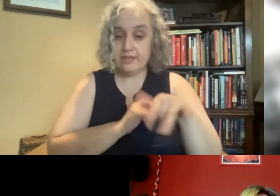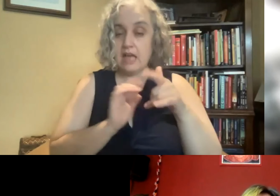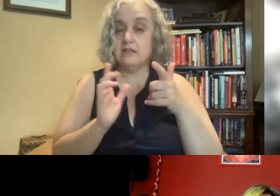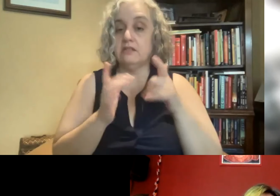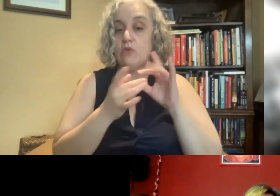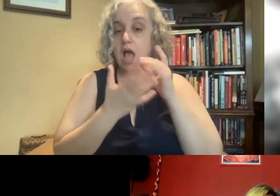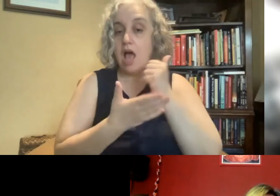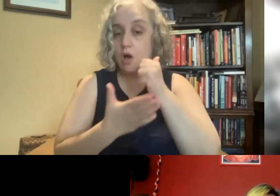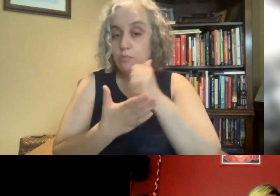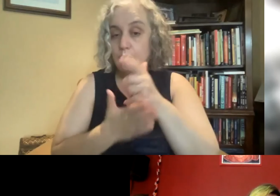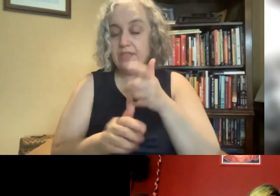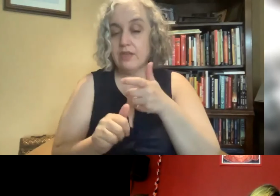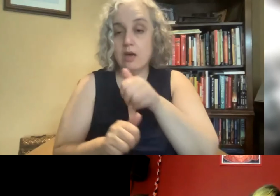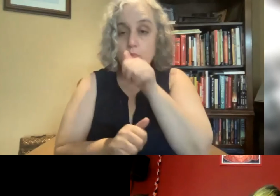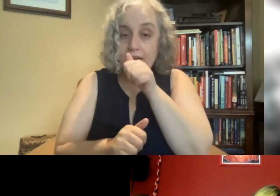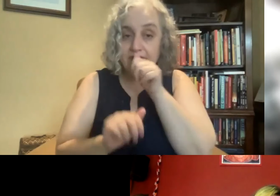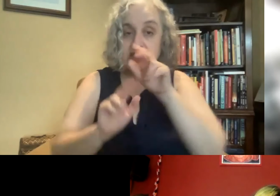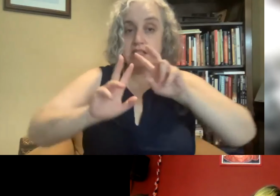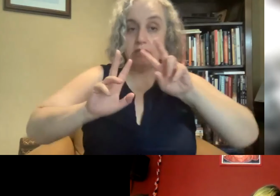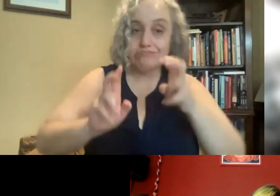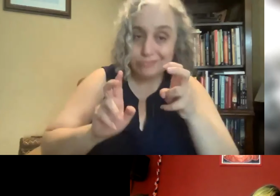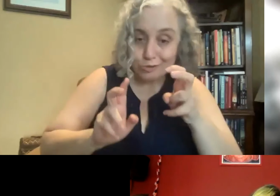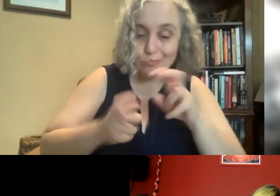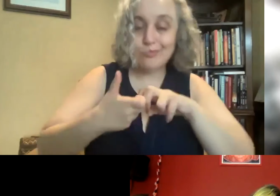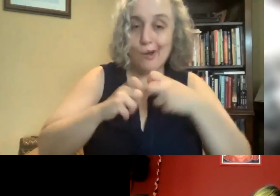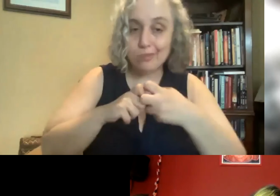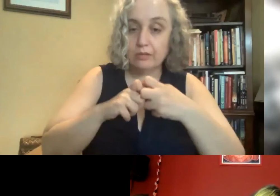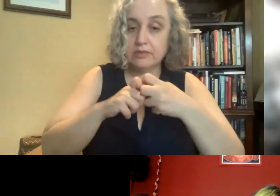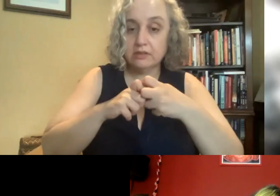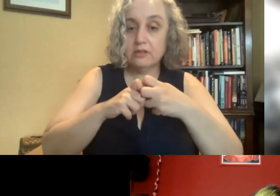That's something that has prevented some of those.